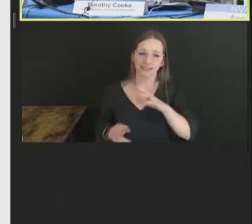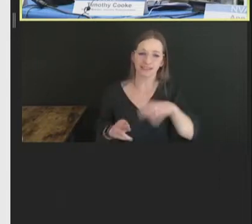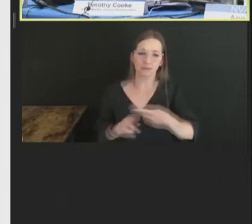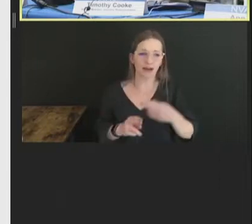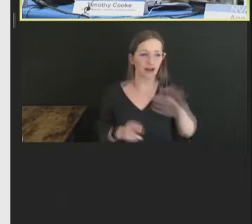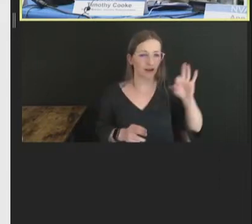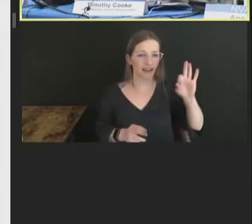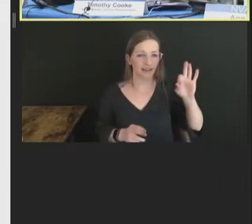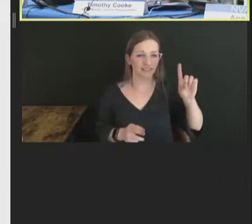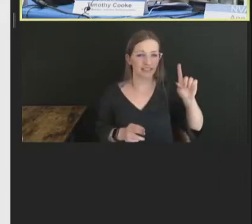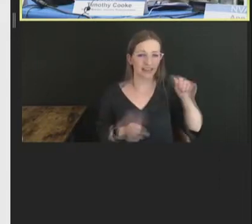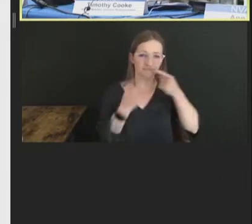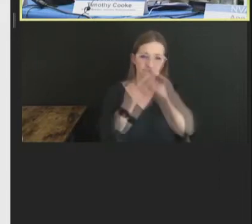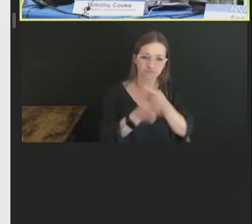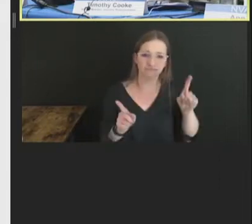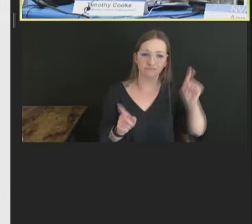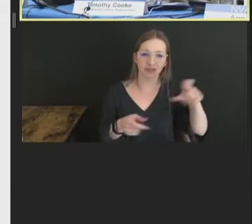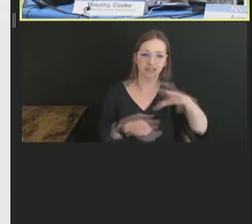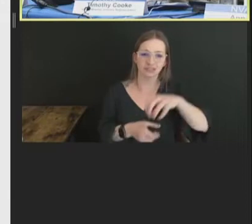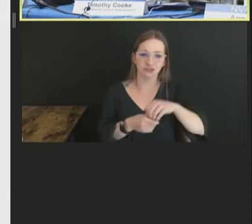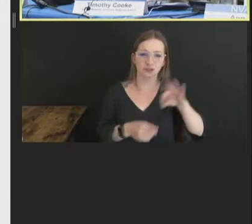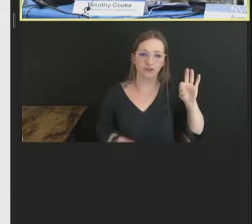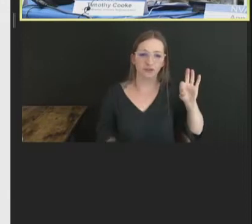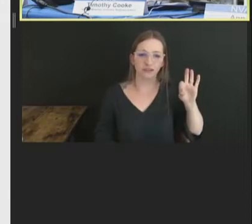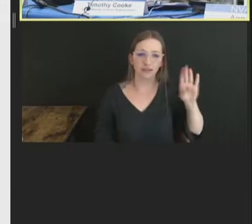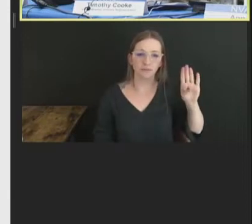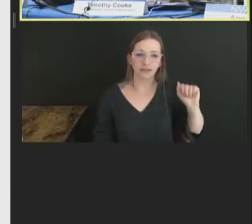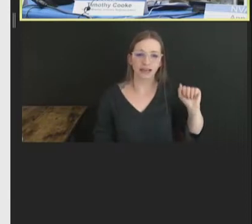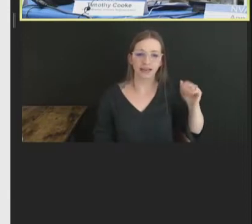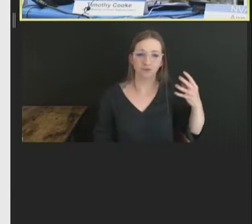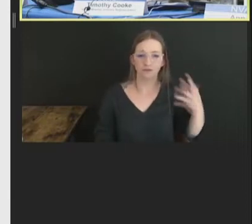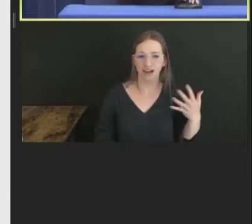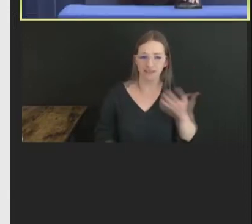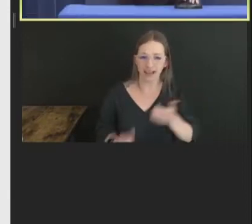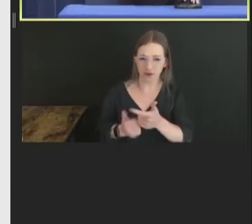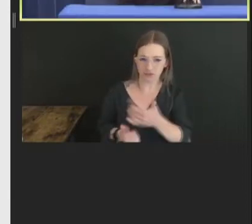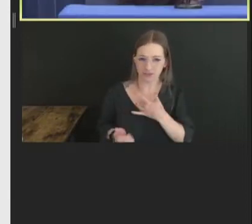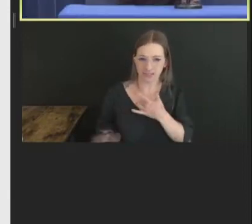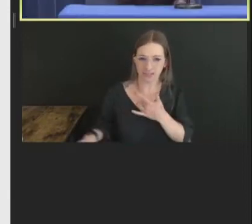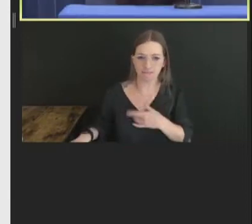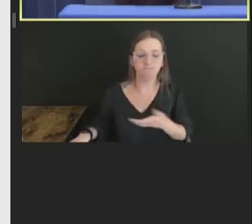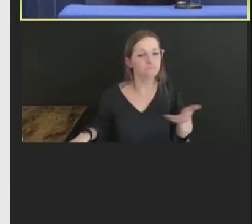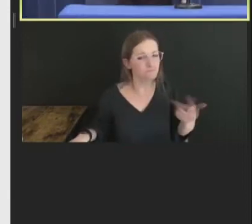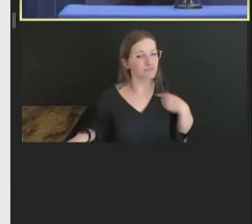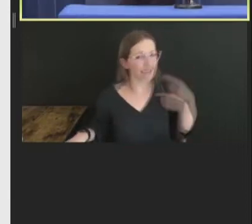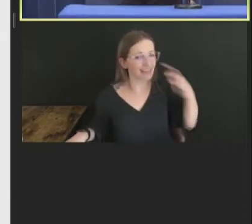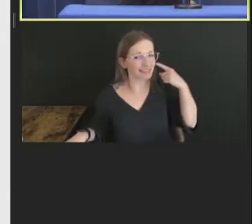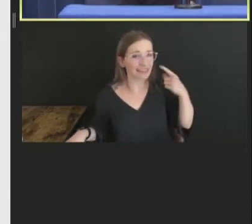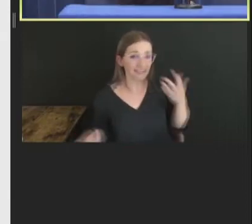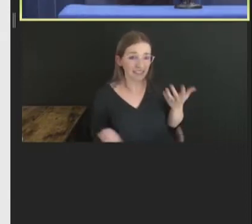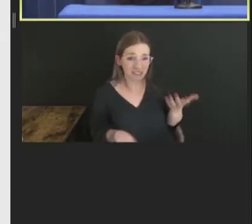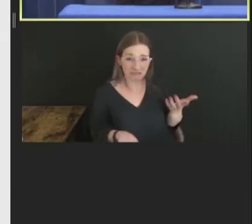Kirsten Lyke: Yeah, so I think that there's a lot of merit and that obviously we don't have the